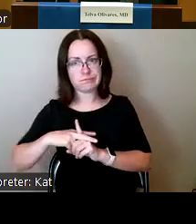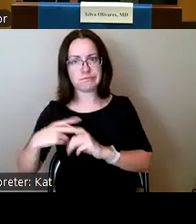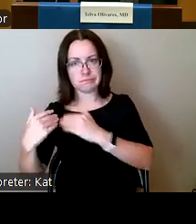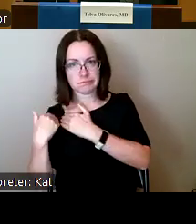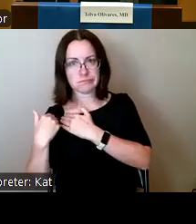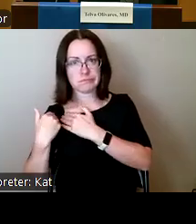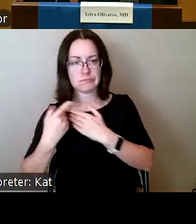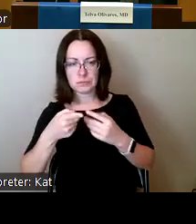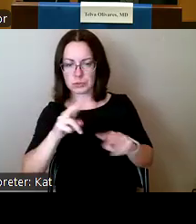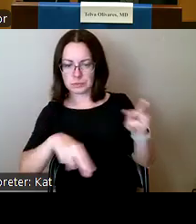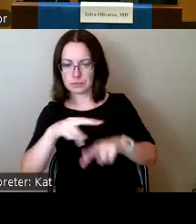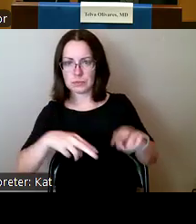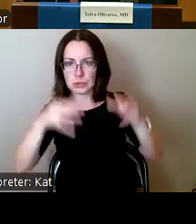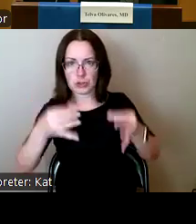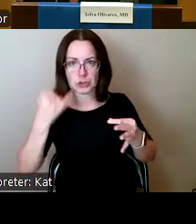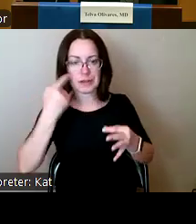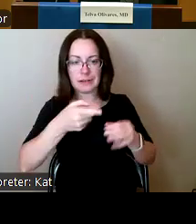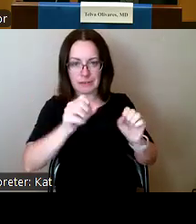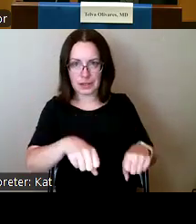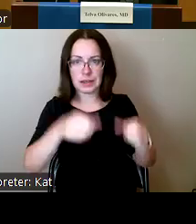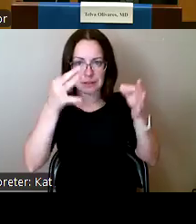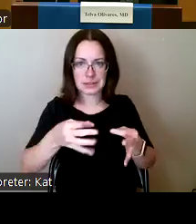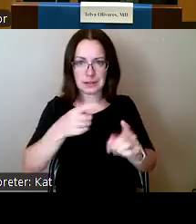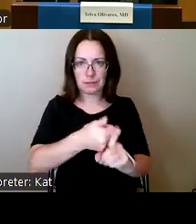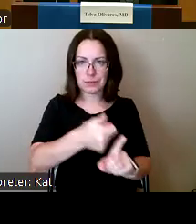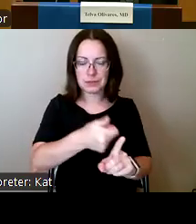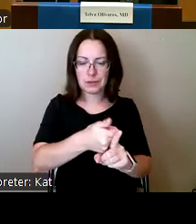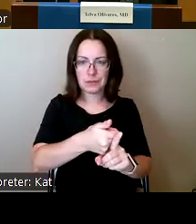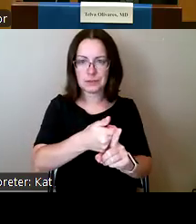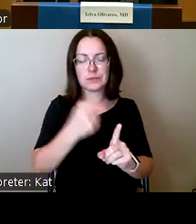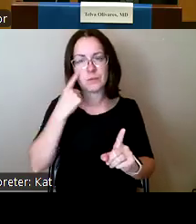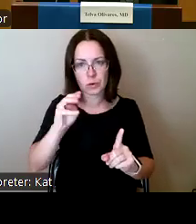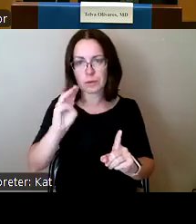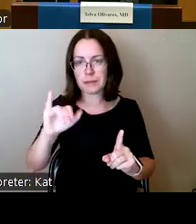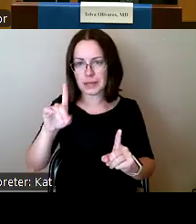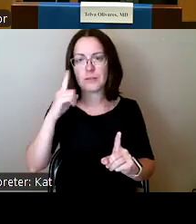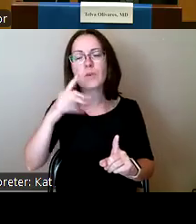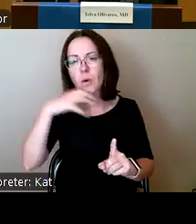decision-making capacity for maid in an older person. Indeed, I think this applies to any age,